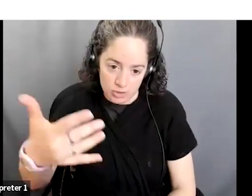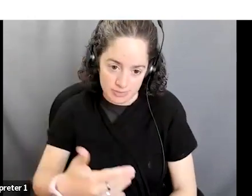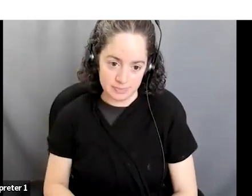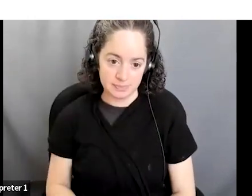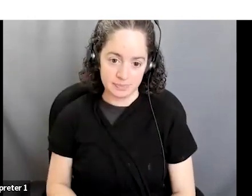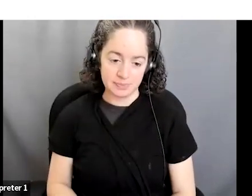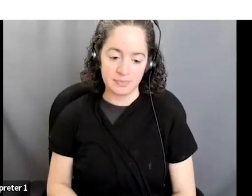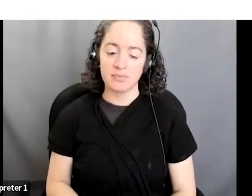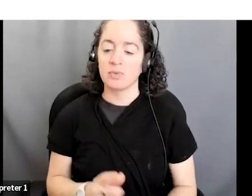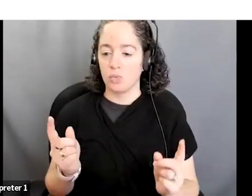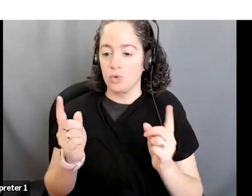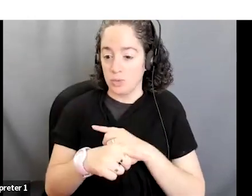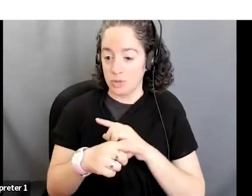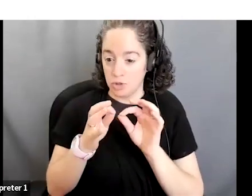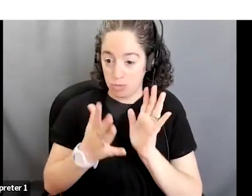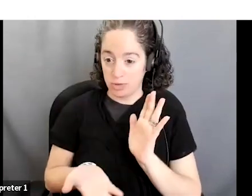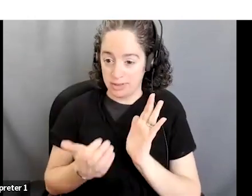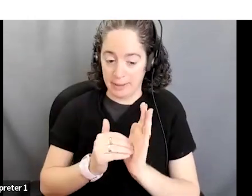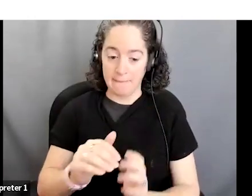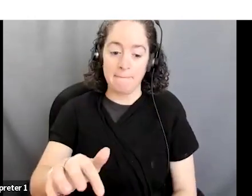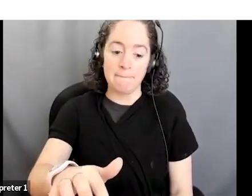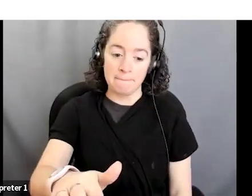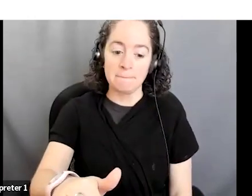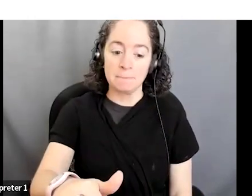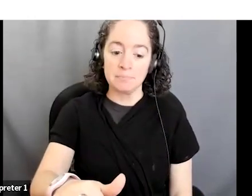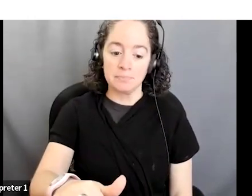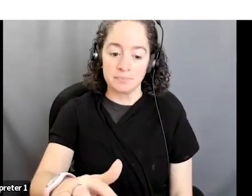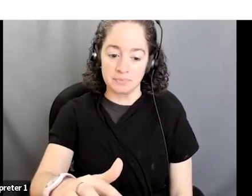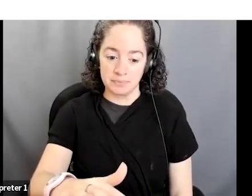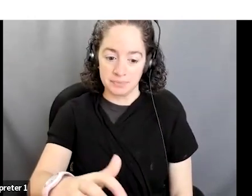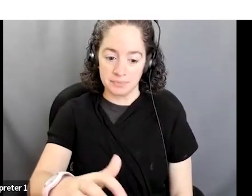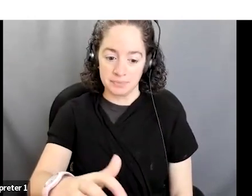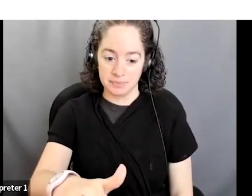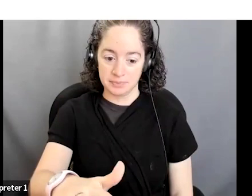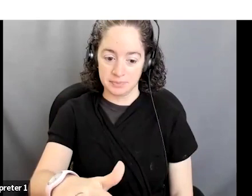What can the users do about this? We can complain to the plugin developers